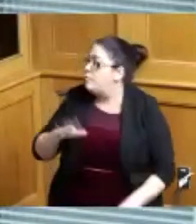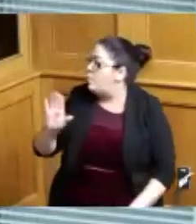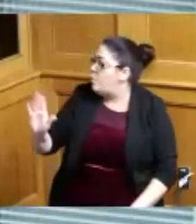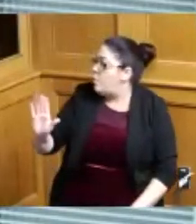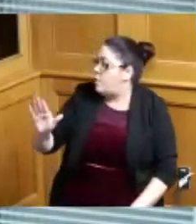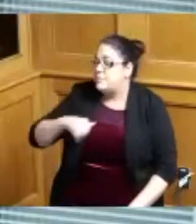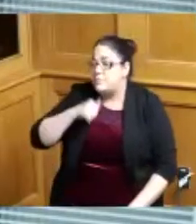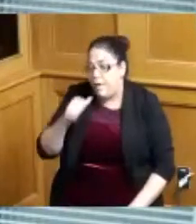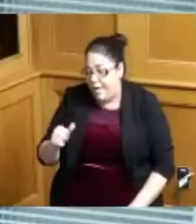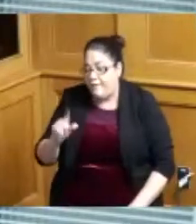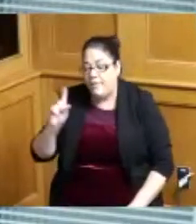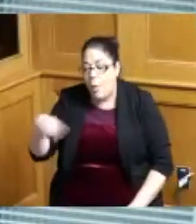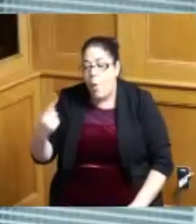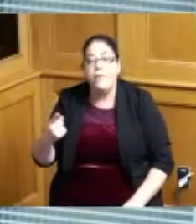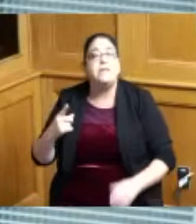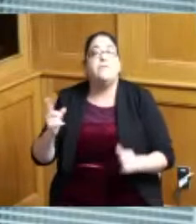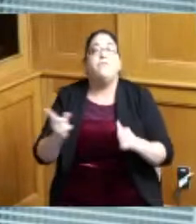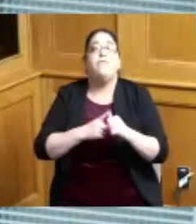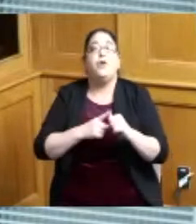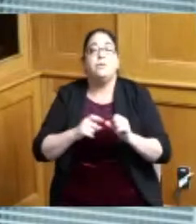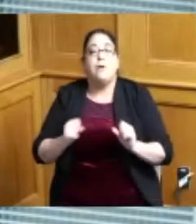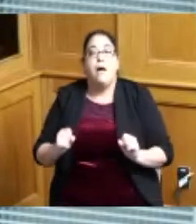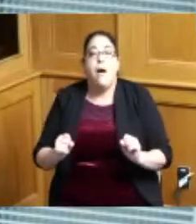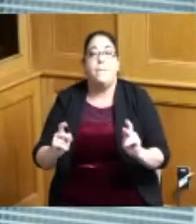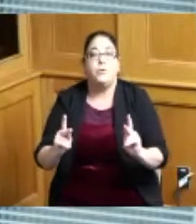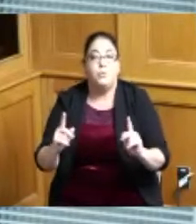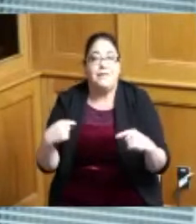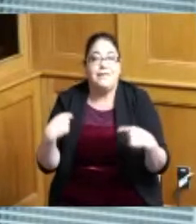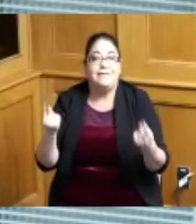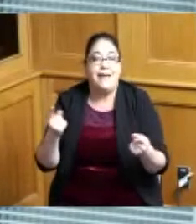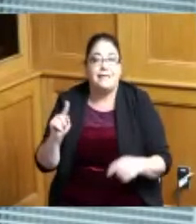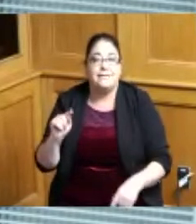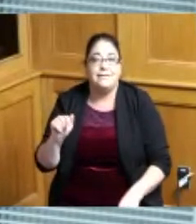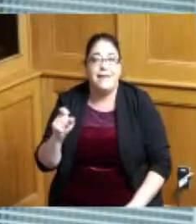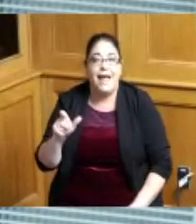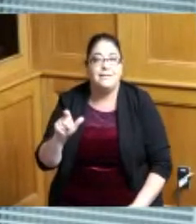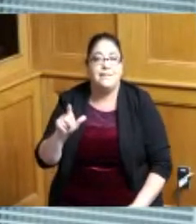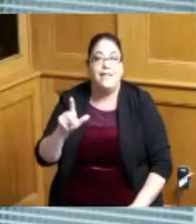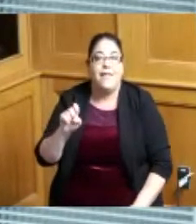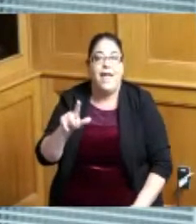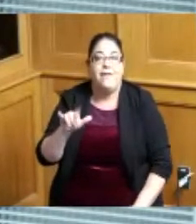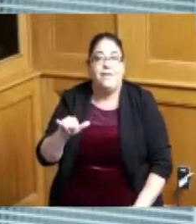basically the first opportunity since the tax levy presentation last week we can bring them